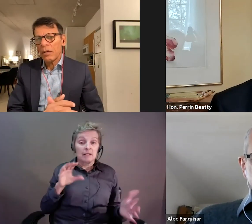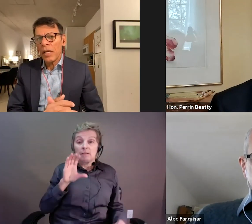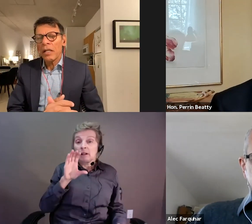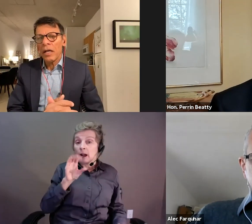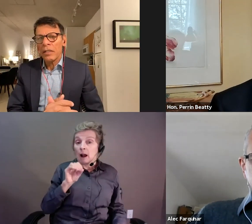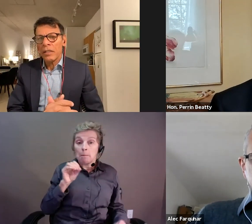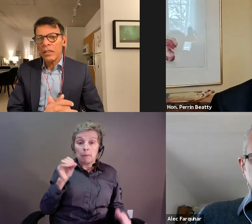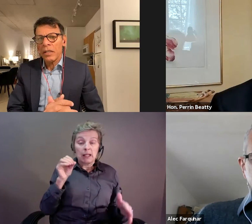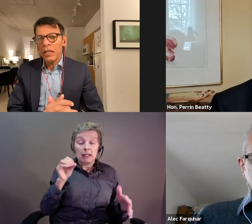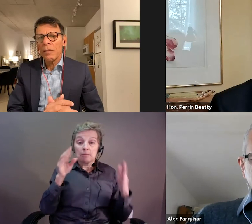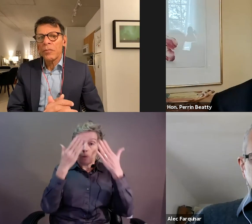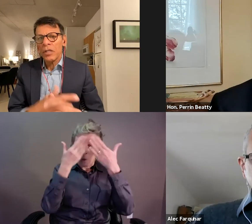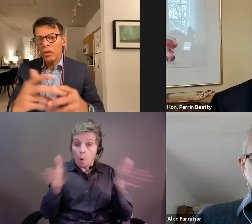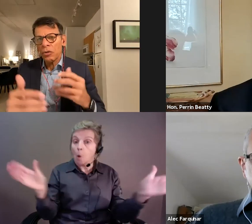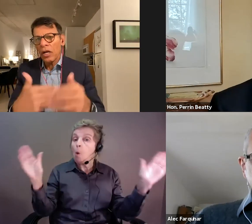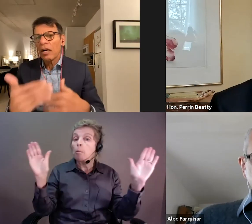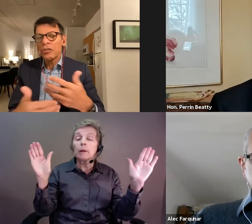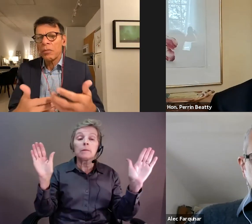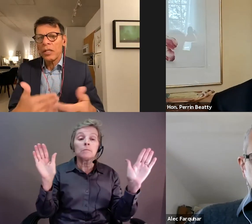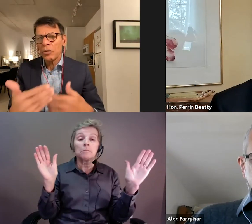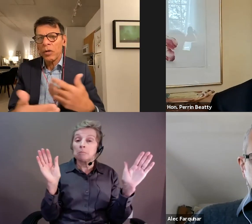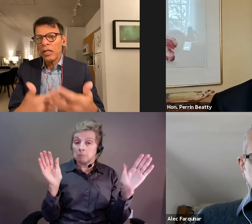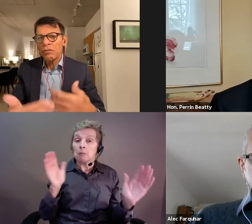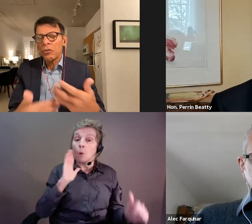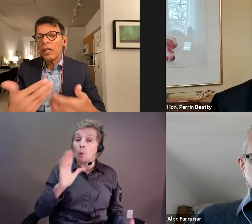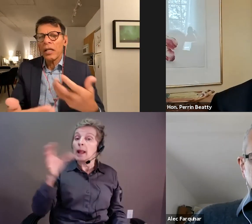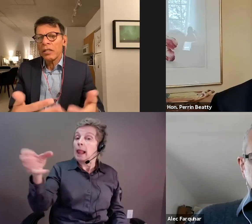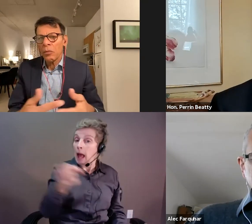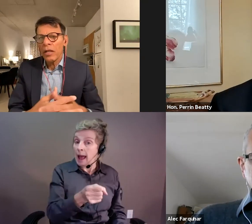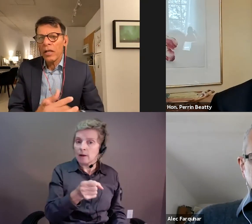making that leap to see you're going to hire somebody, there's ways of doing that in a way that